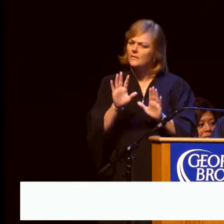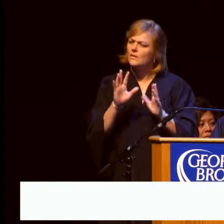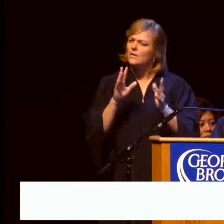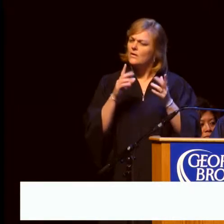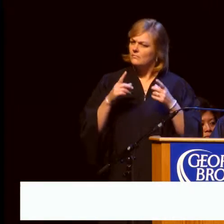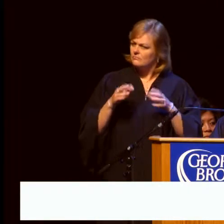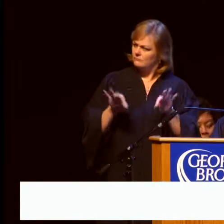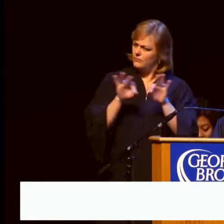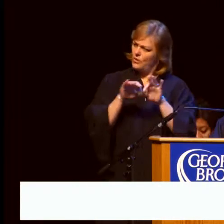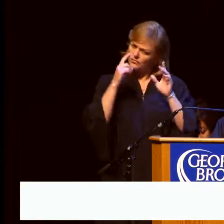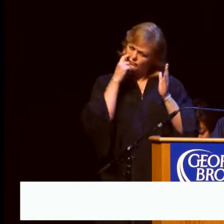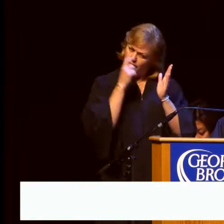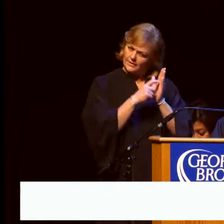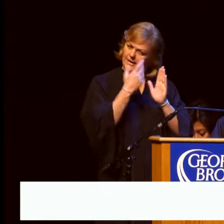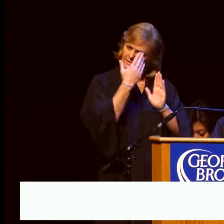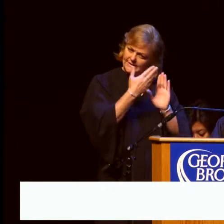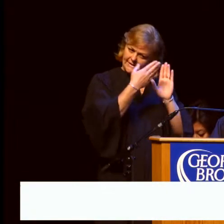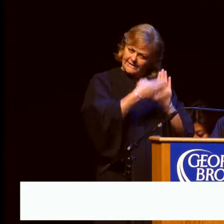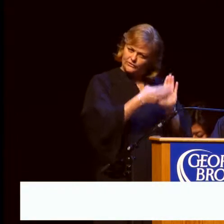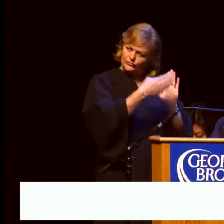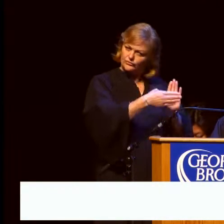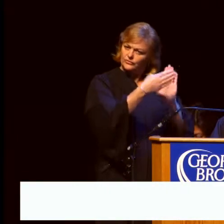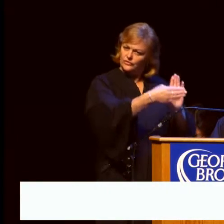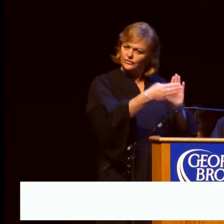UNTIL THE LAST GRADUANDS HAS RECEIVED HIS OR HER CREDENTIAL.